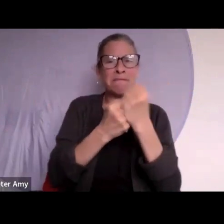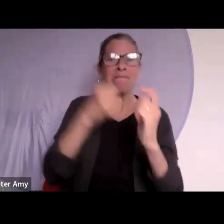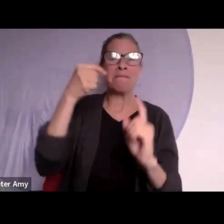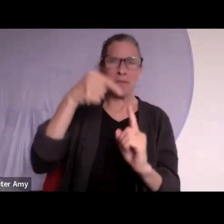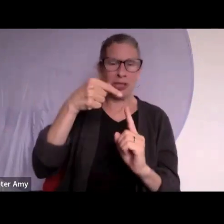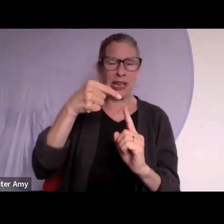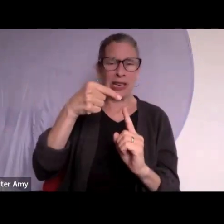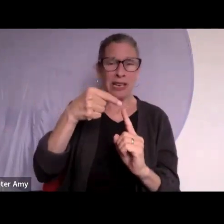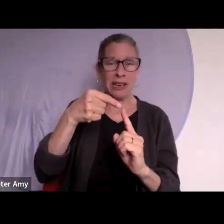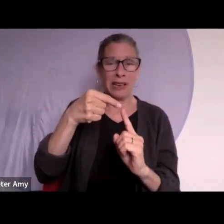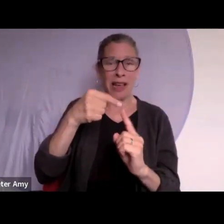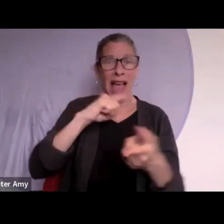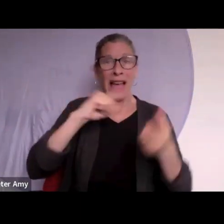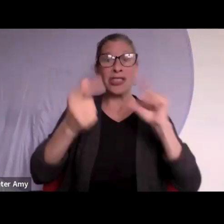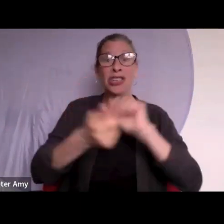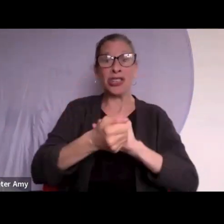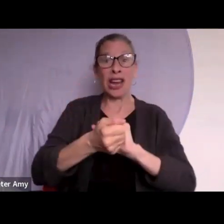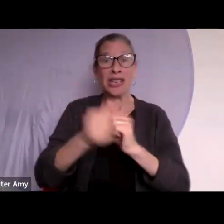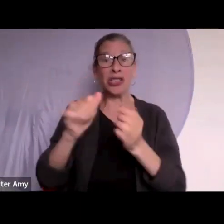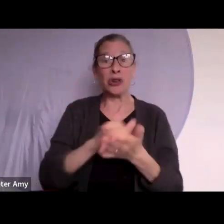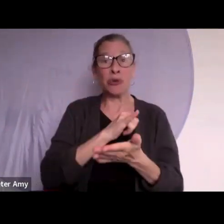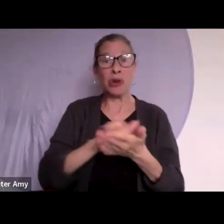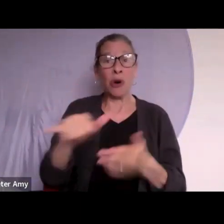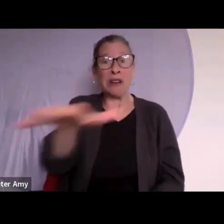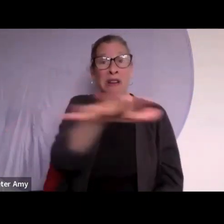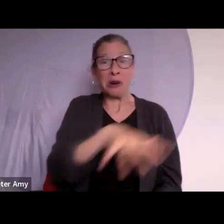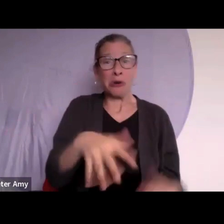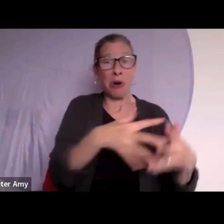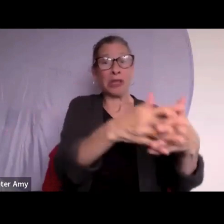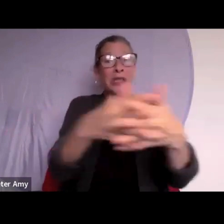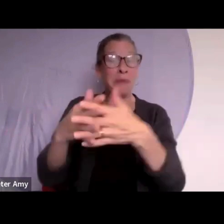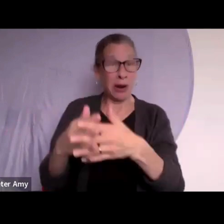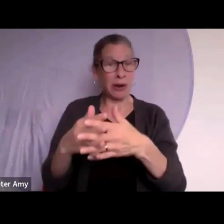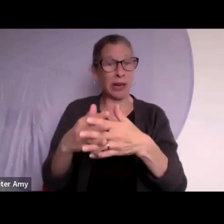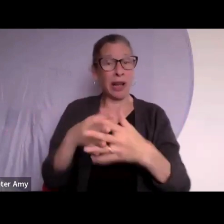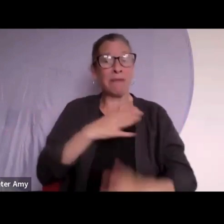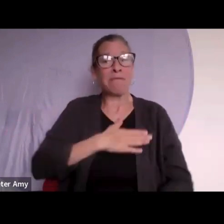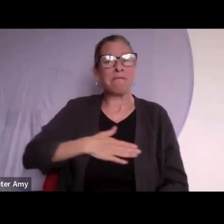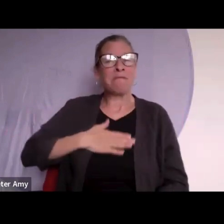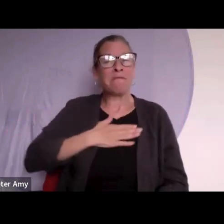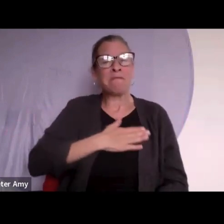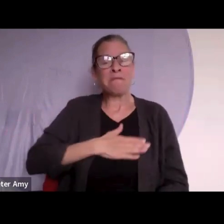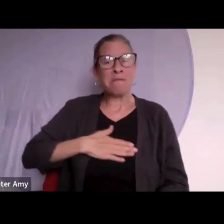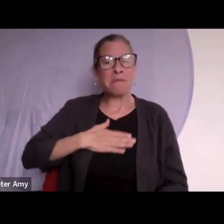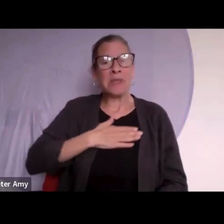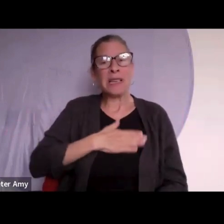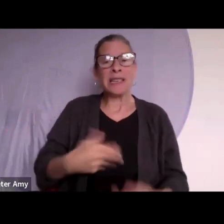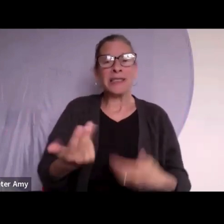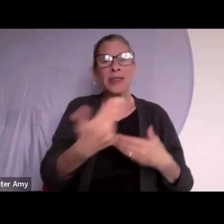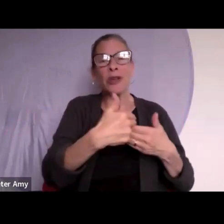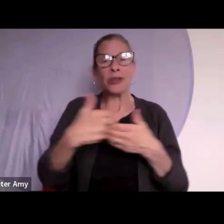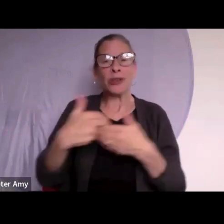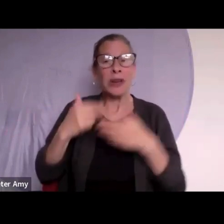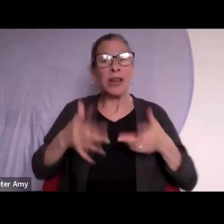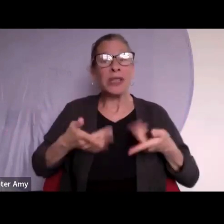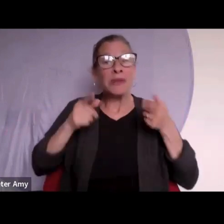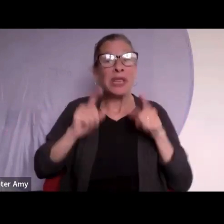New York and across the country. So please join us for Beyond the films for the events. And if you're that one person who